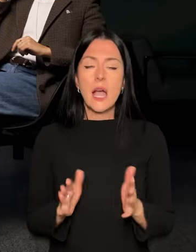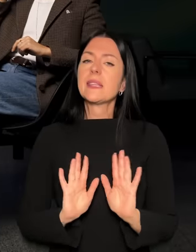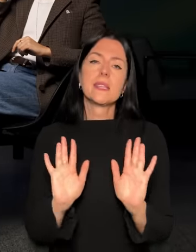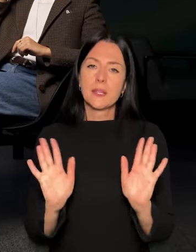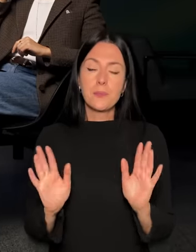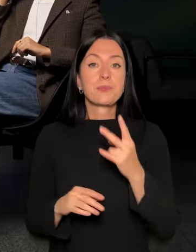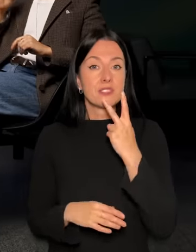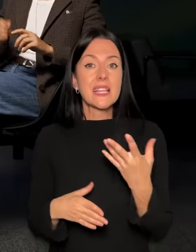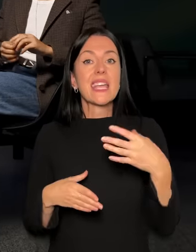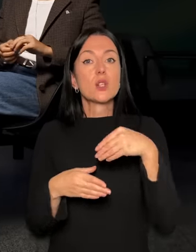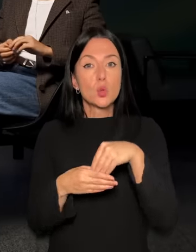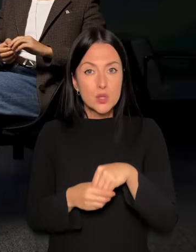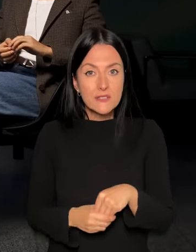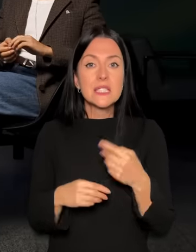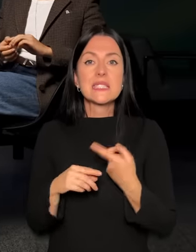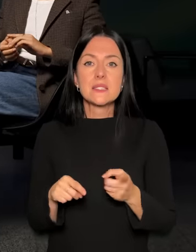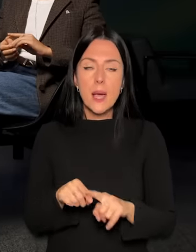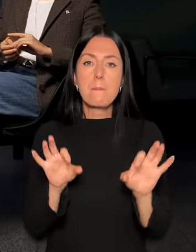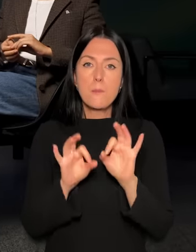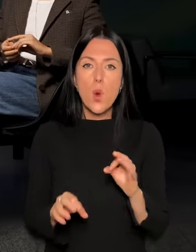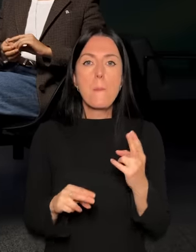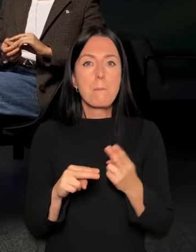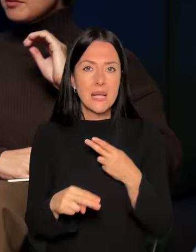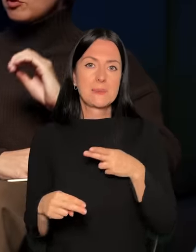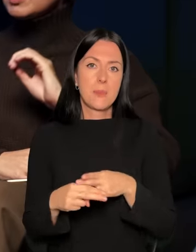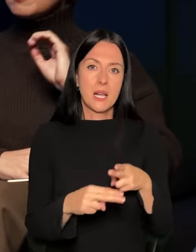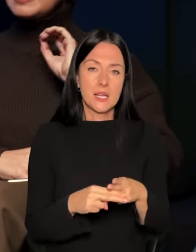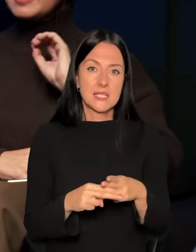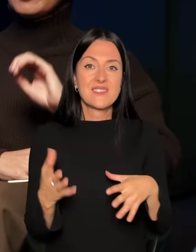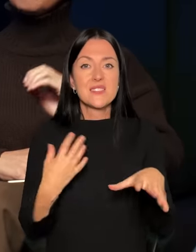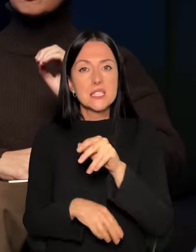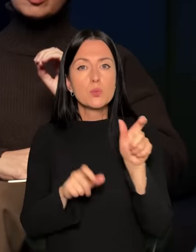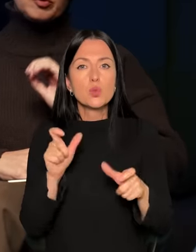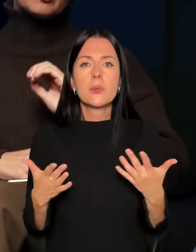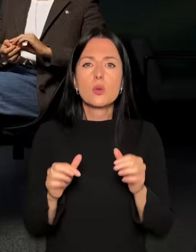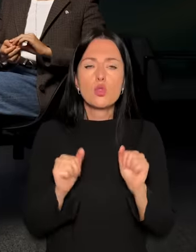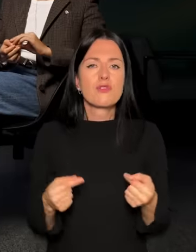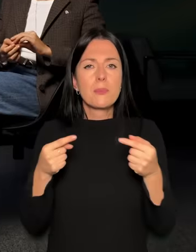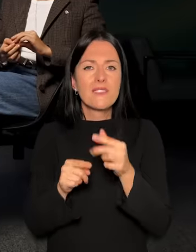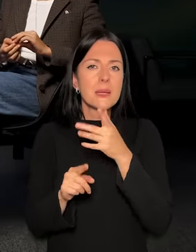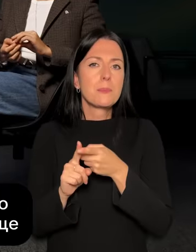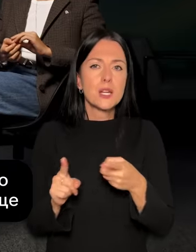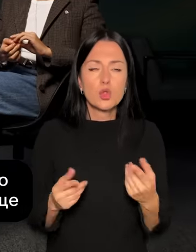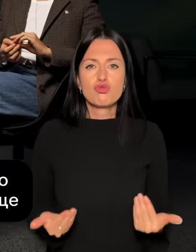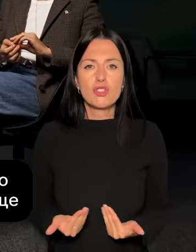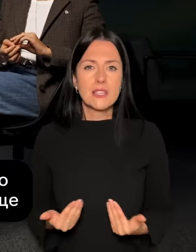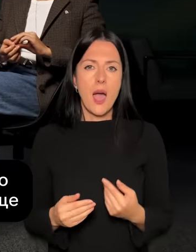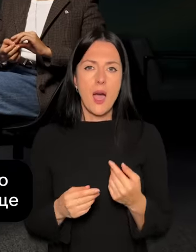Look, inclusivity is about accessibility. Yes.. It's for all people who may, at some point in their lives, be less mobile: